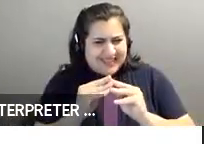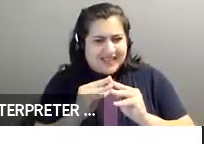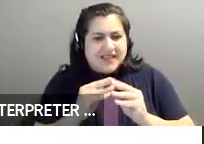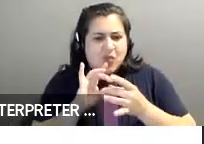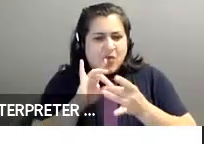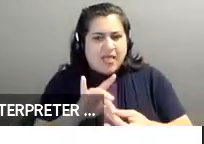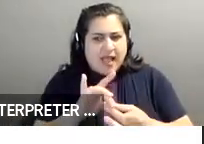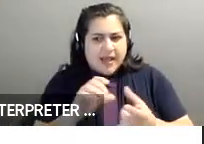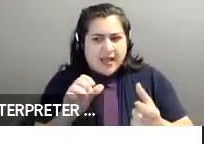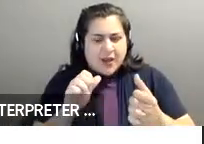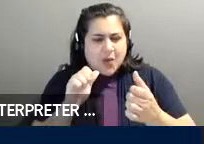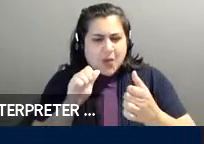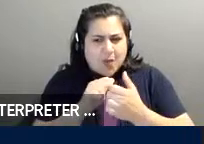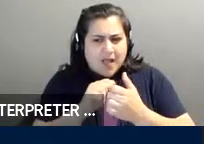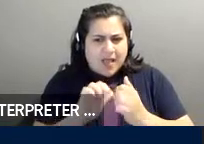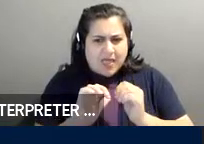for medical diagnostic equipment.